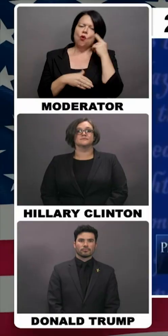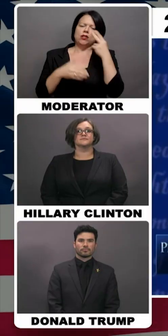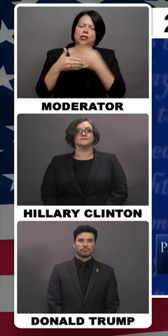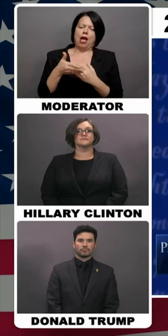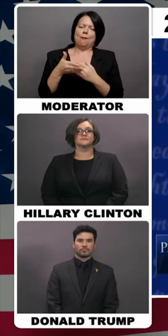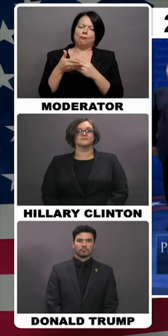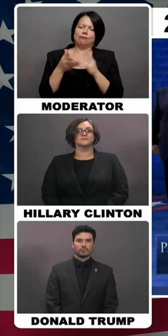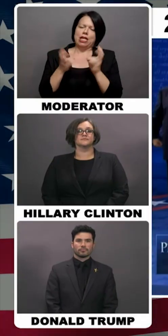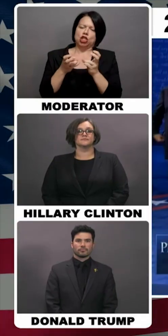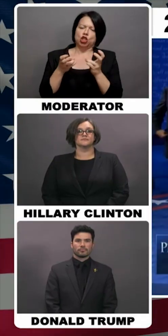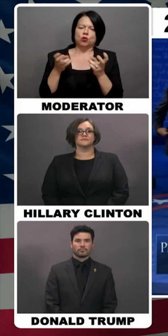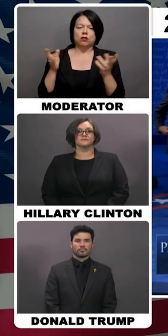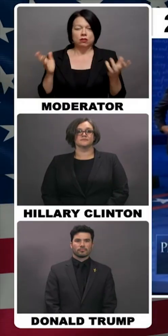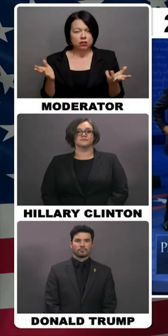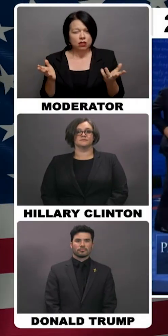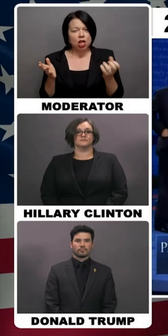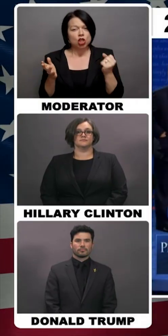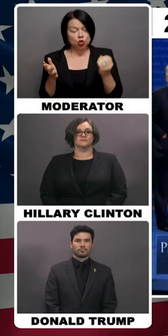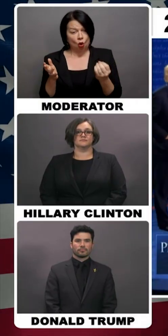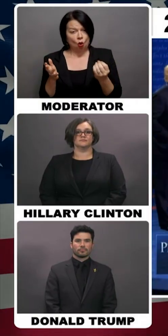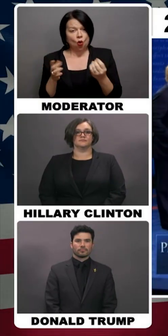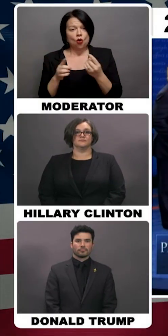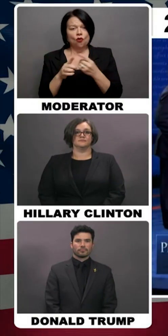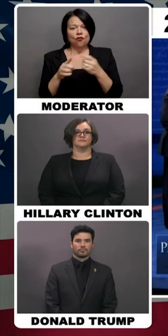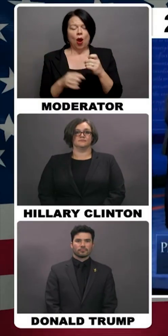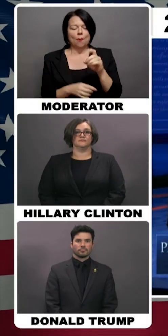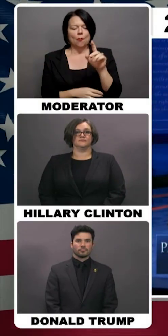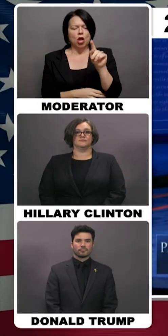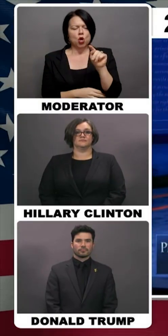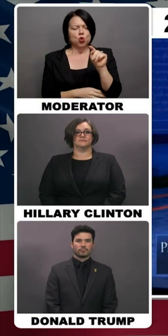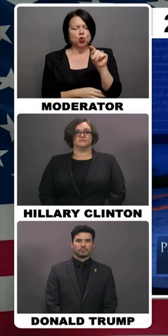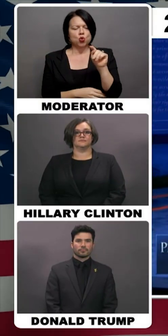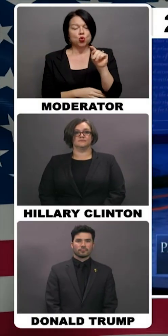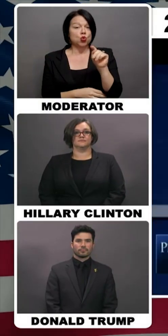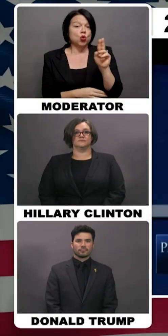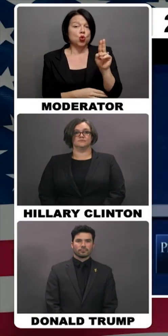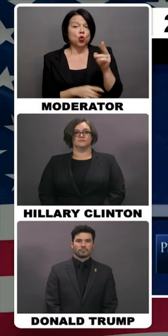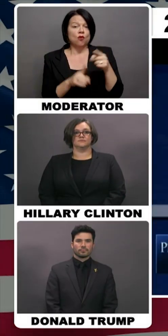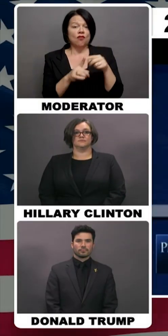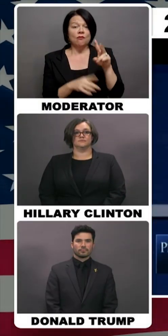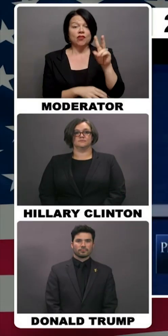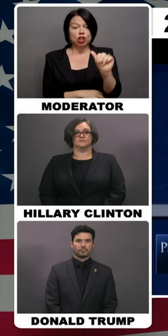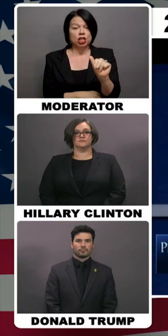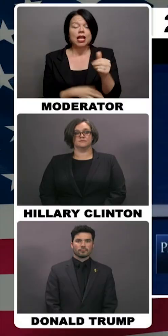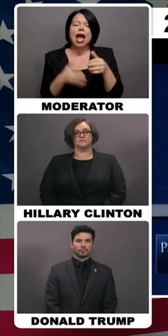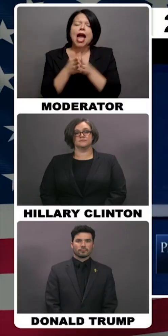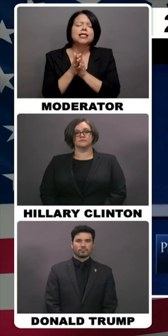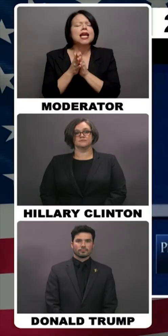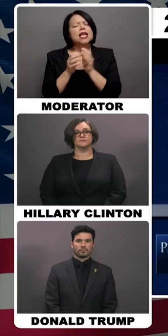So two from Virginia asks, is it okay for politicians to be two-faced?